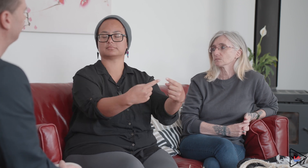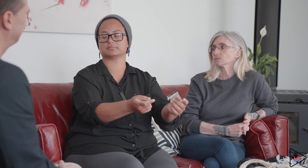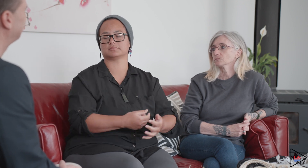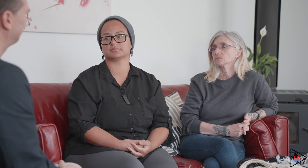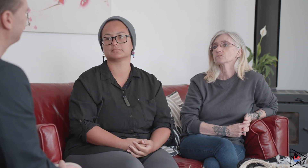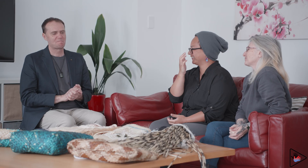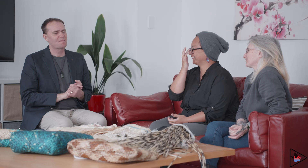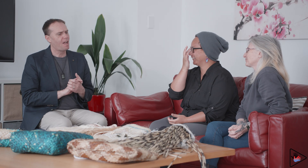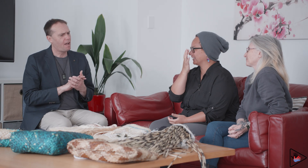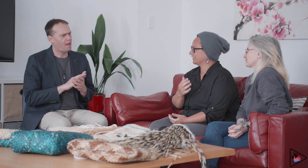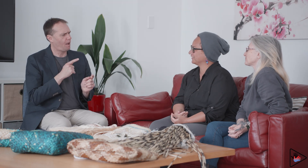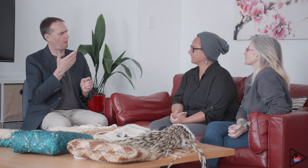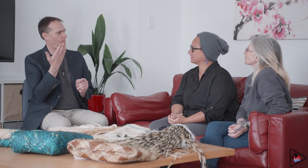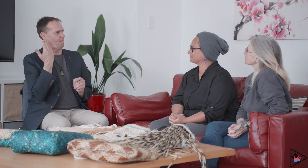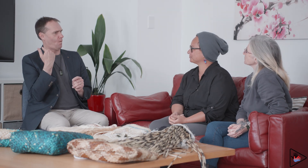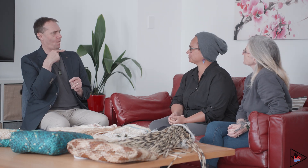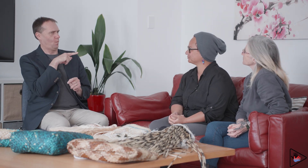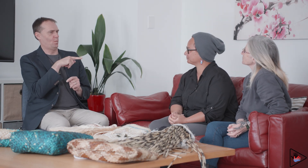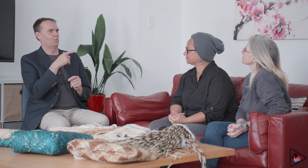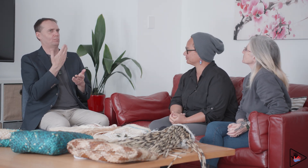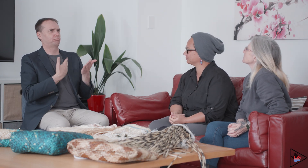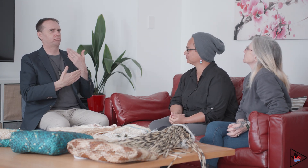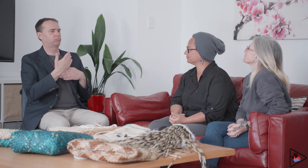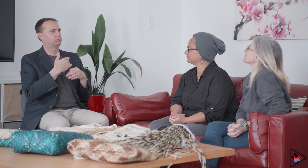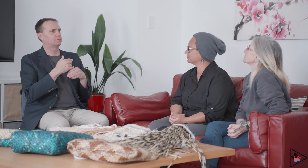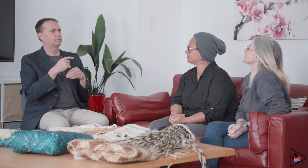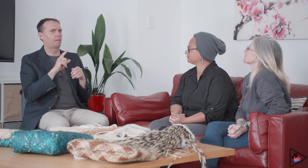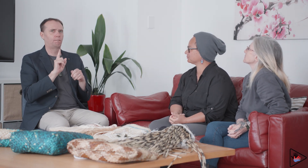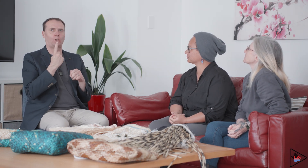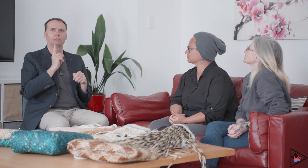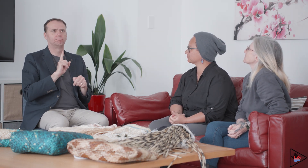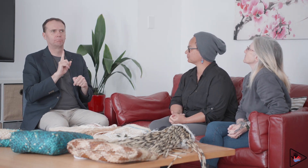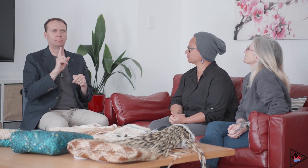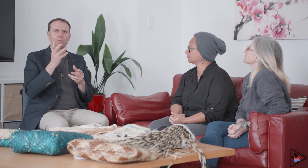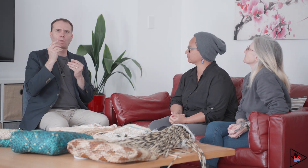are holding you back, but you've got to look ahead and find ways to break through. And so, you know,